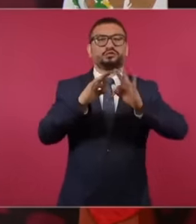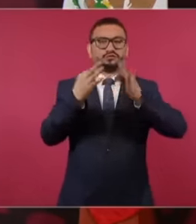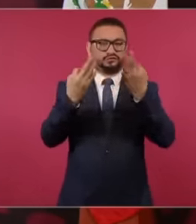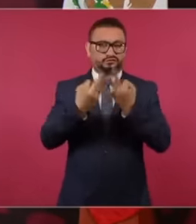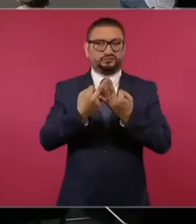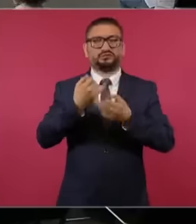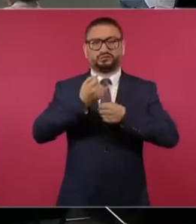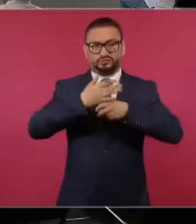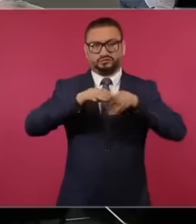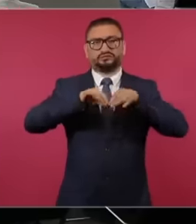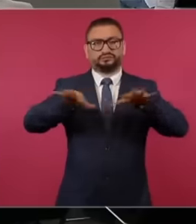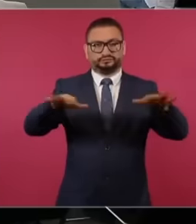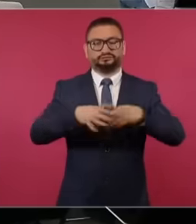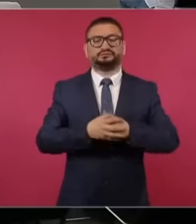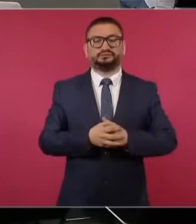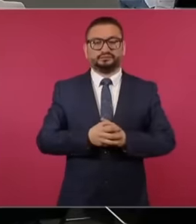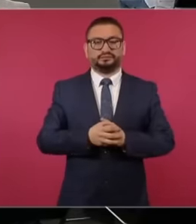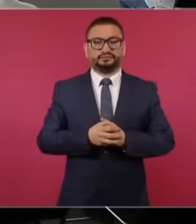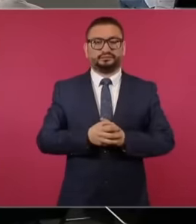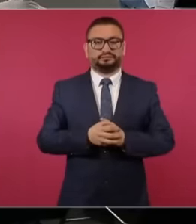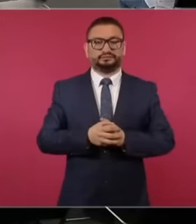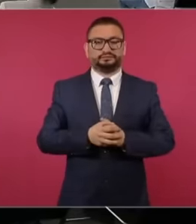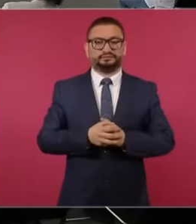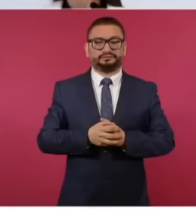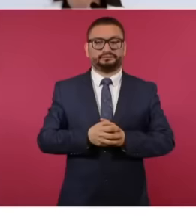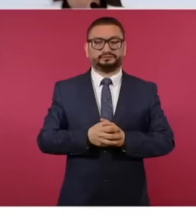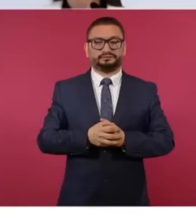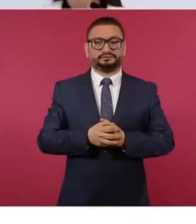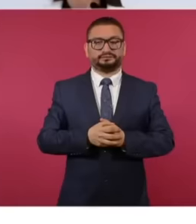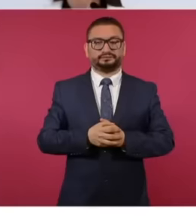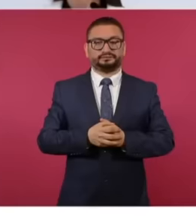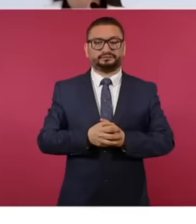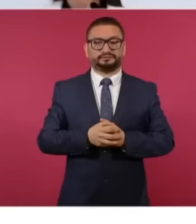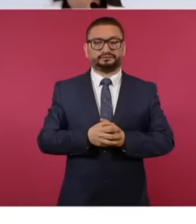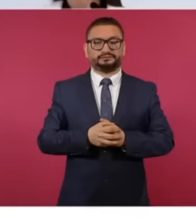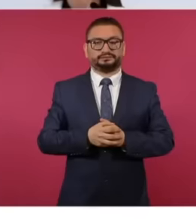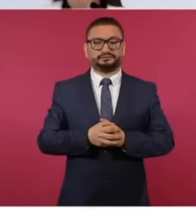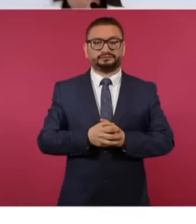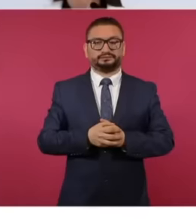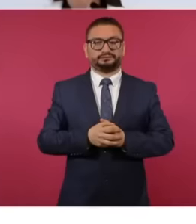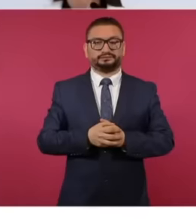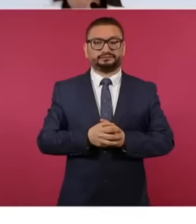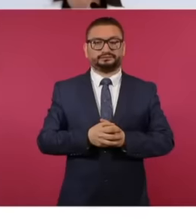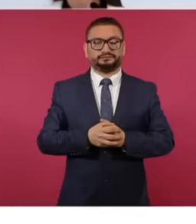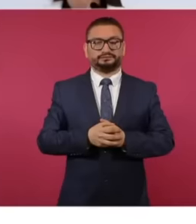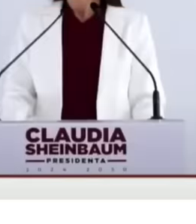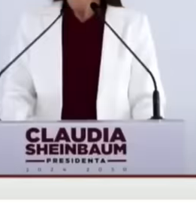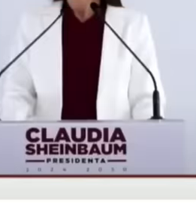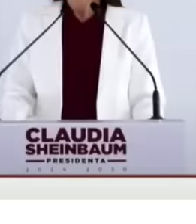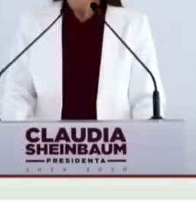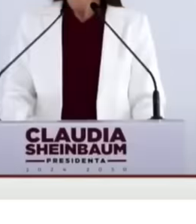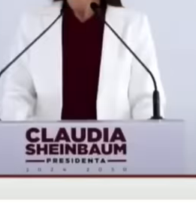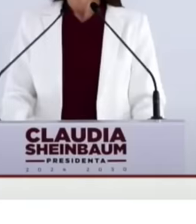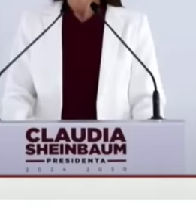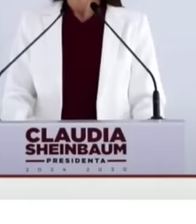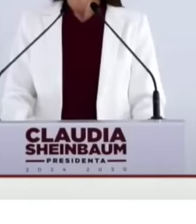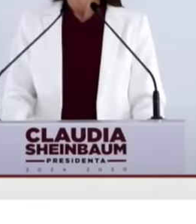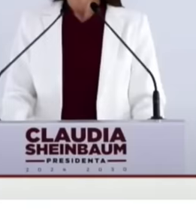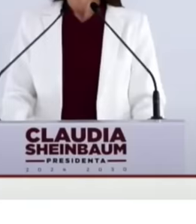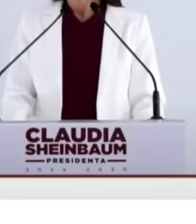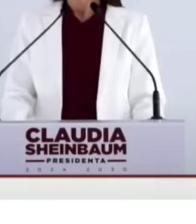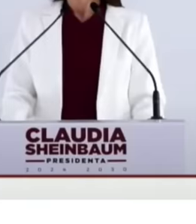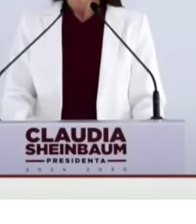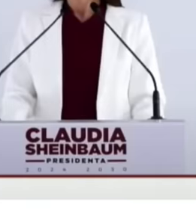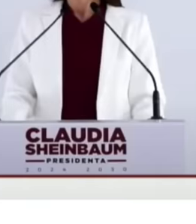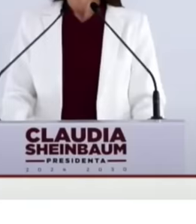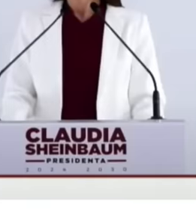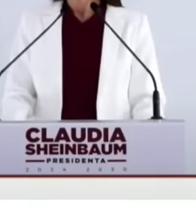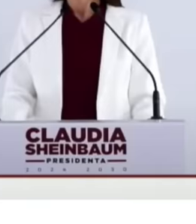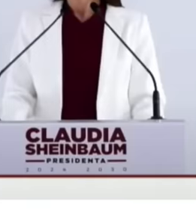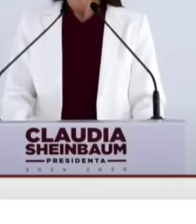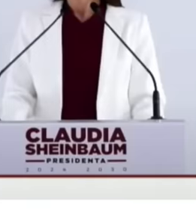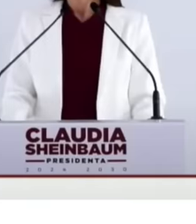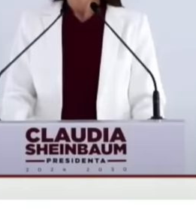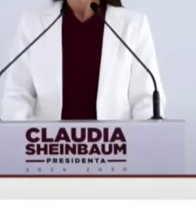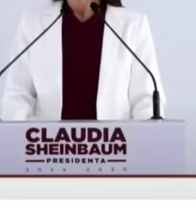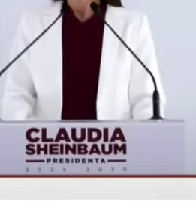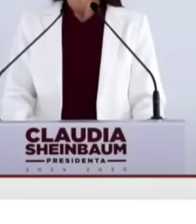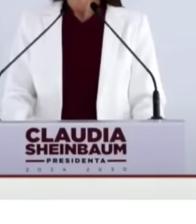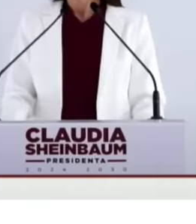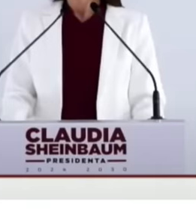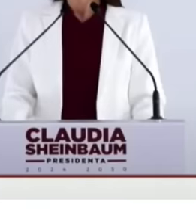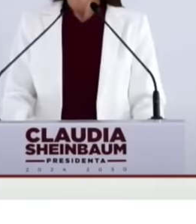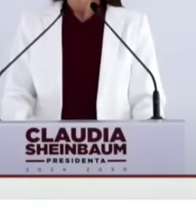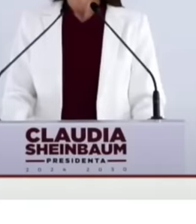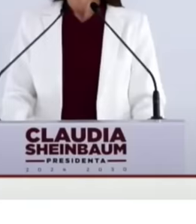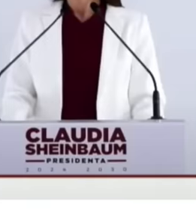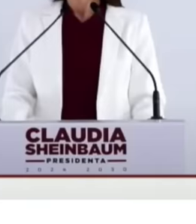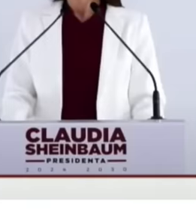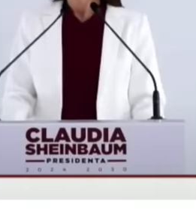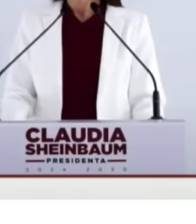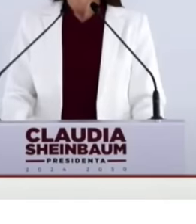information mechanisms but here it is no eh this was the proposal we made yes You are aware 51